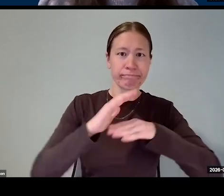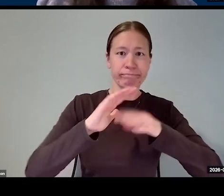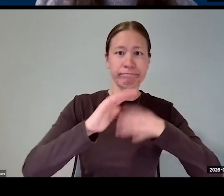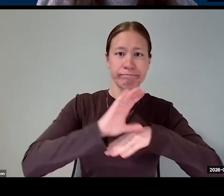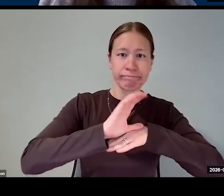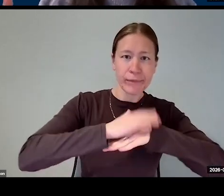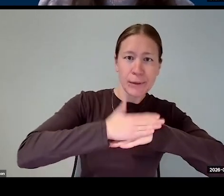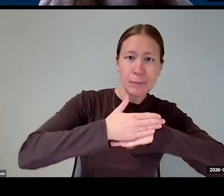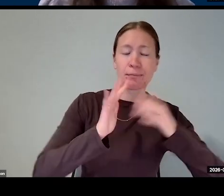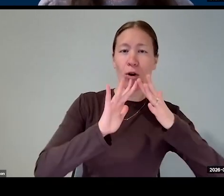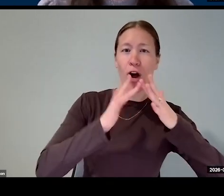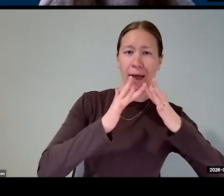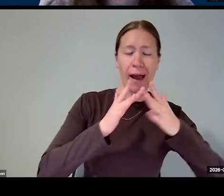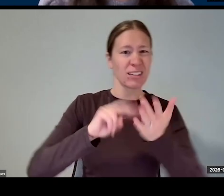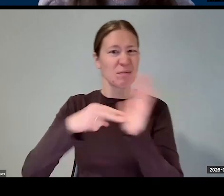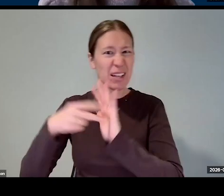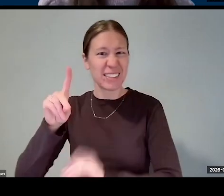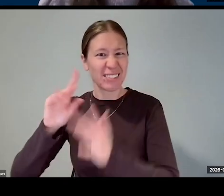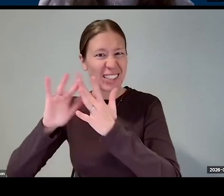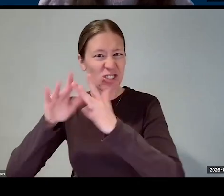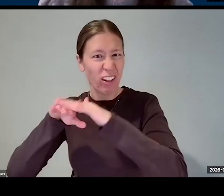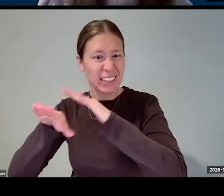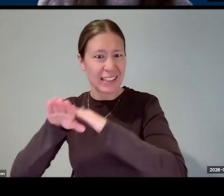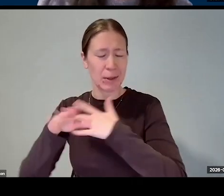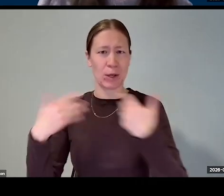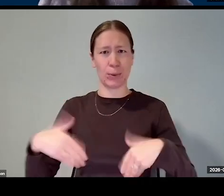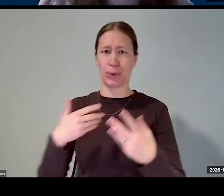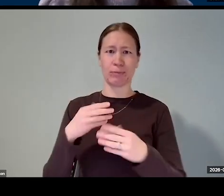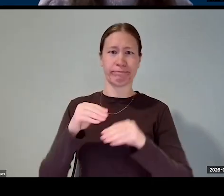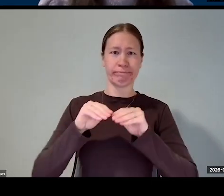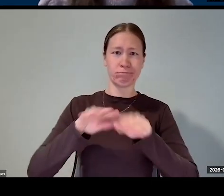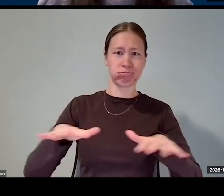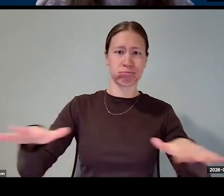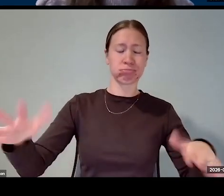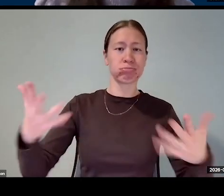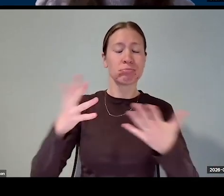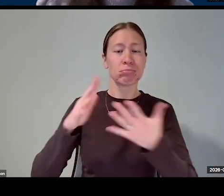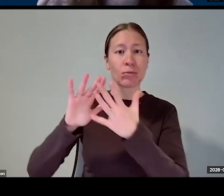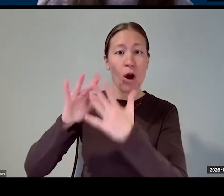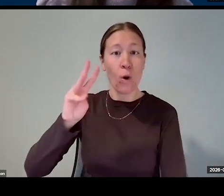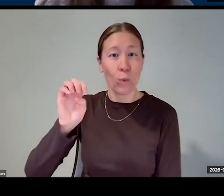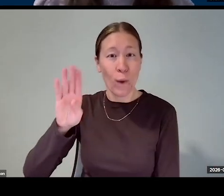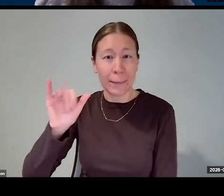to pretty much everything you can think of. So websites, documents, presentations,